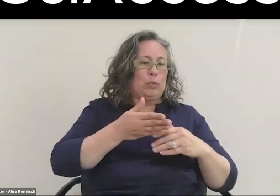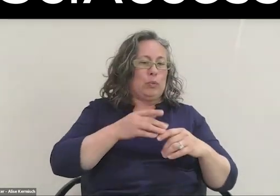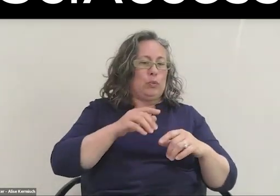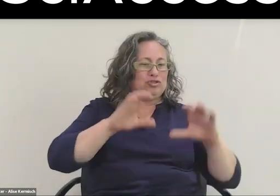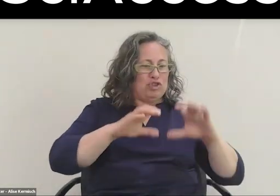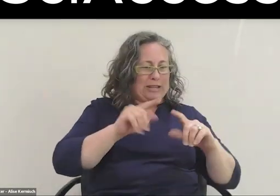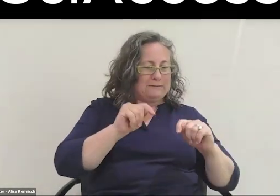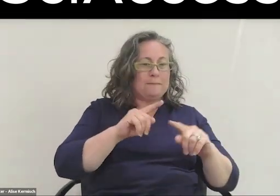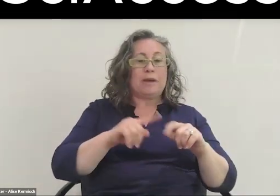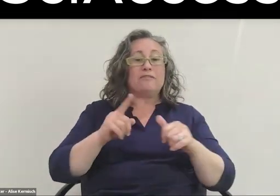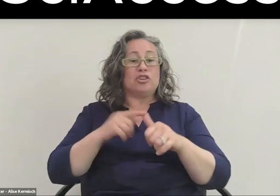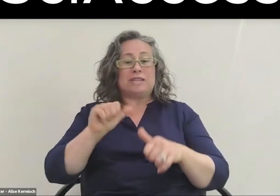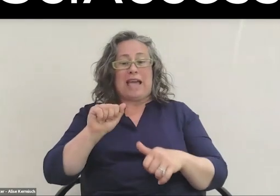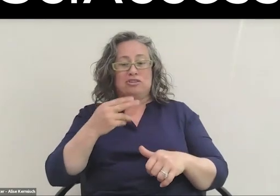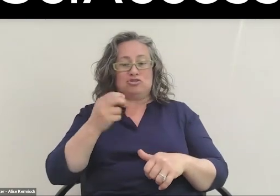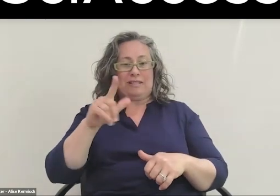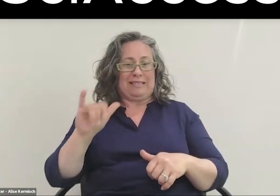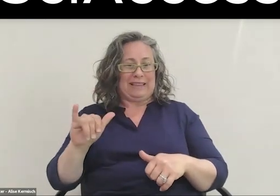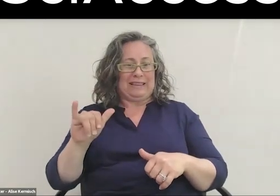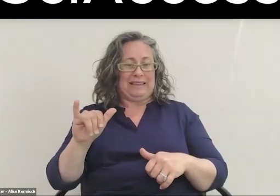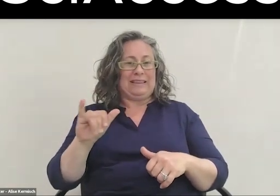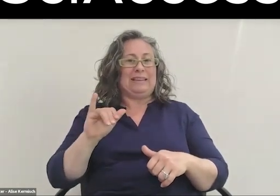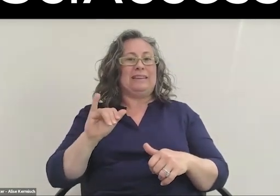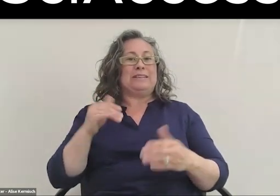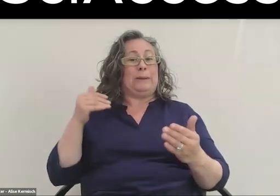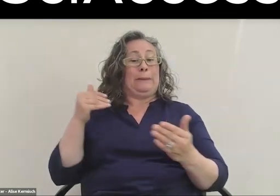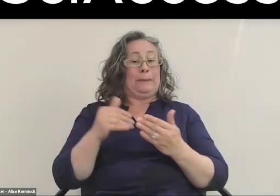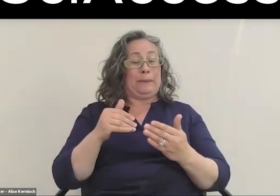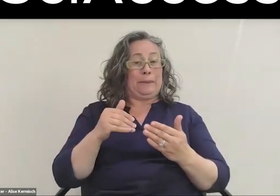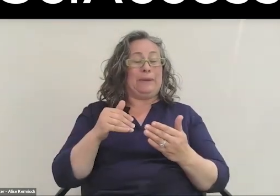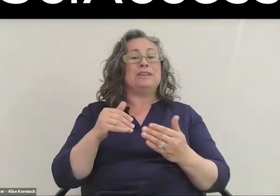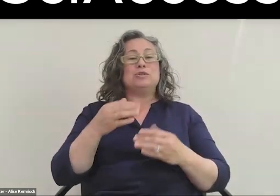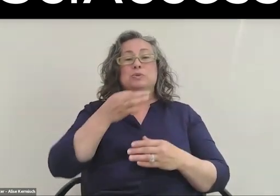The first is from Ashley Shew, who's actually our upcoming keynote address in 15 minutes.